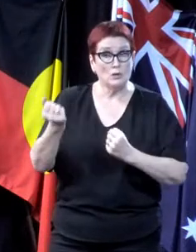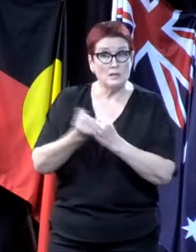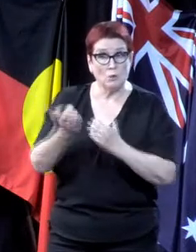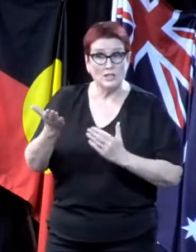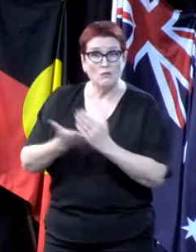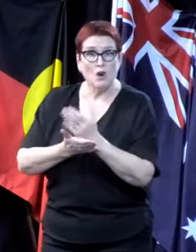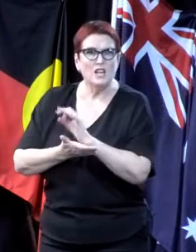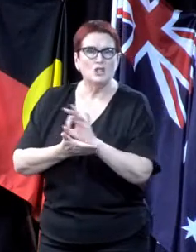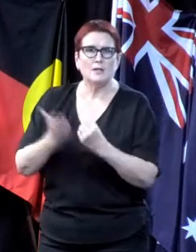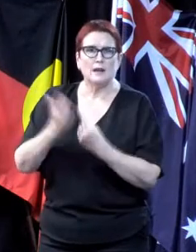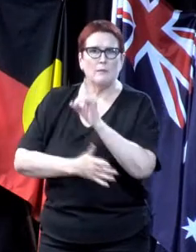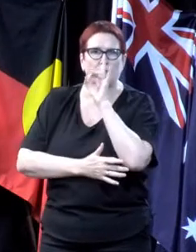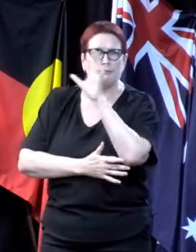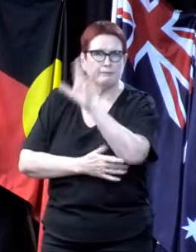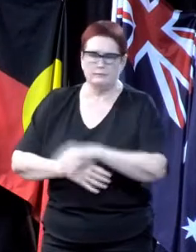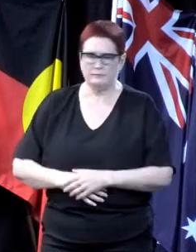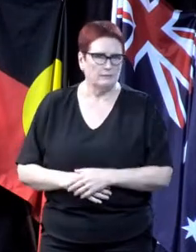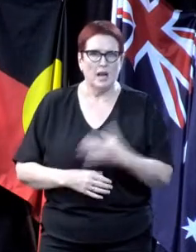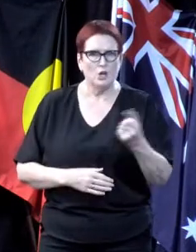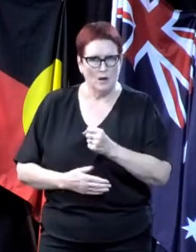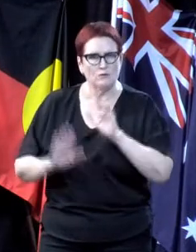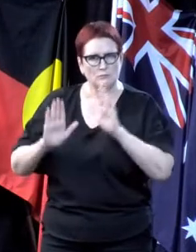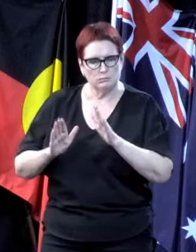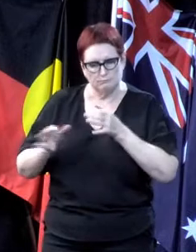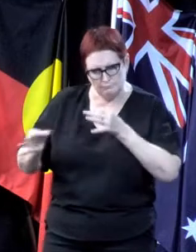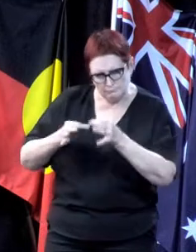But that instead inclusive education is a genuine default level of educational